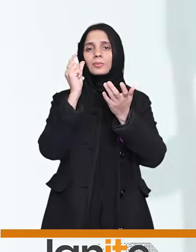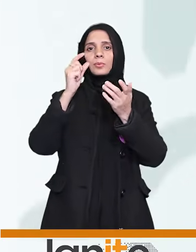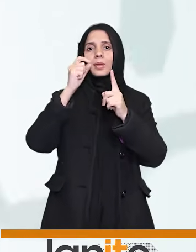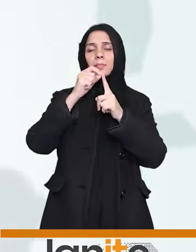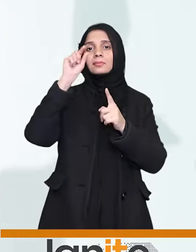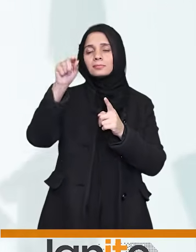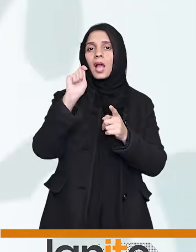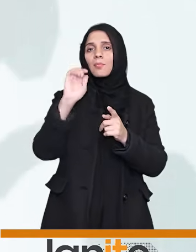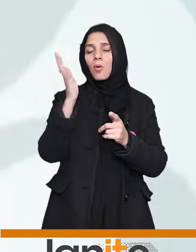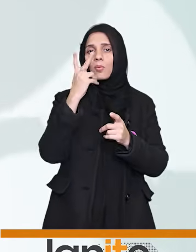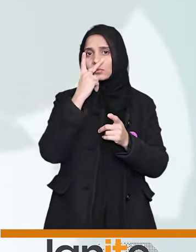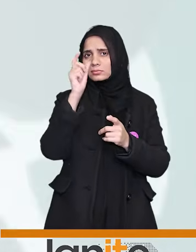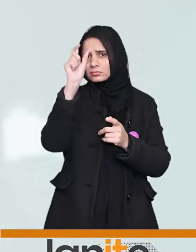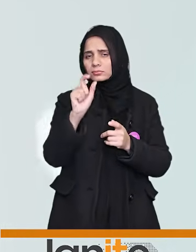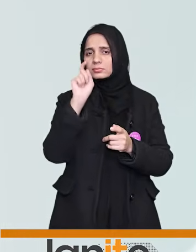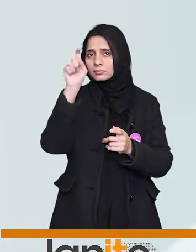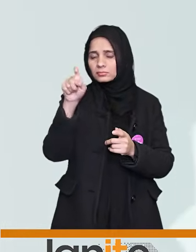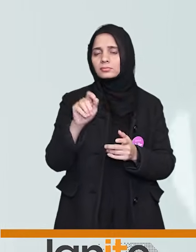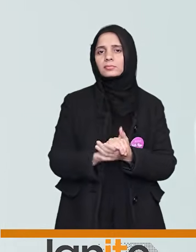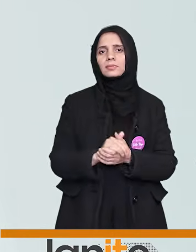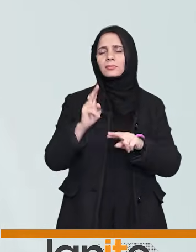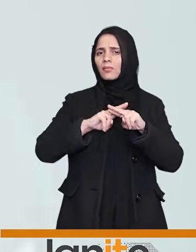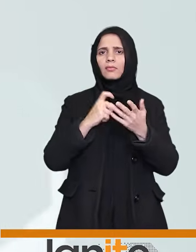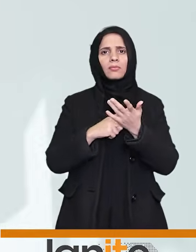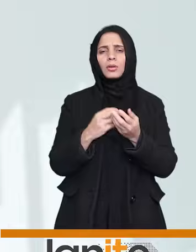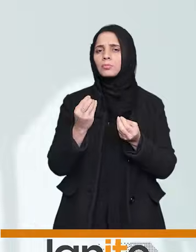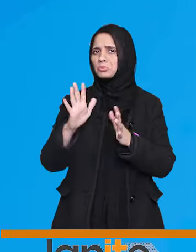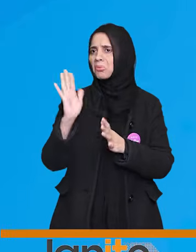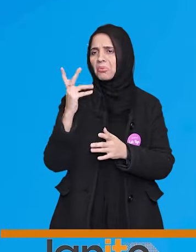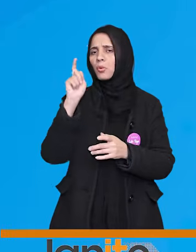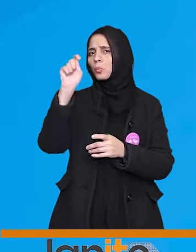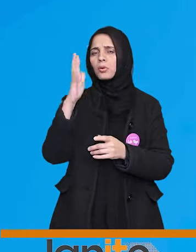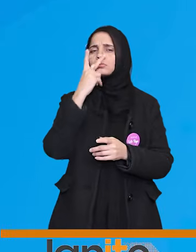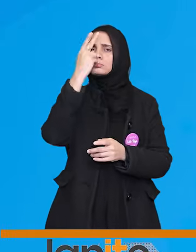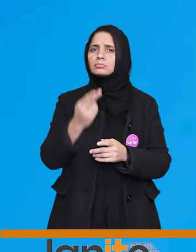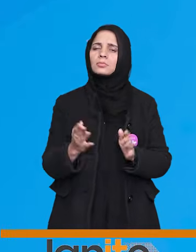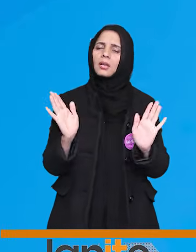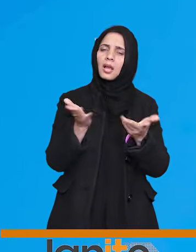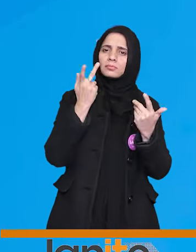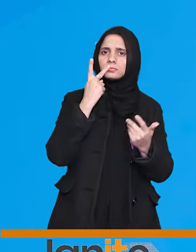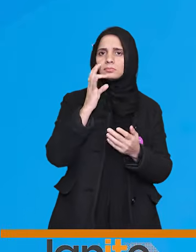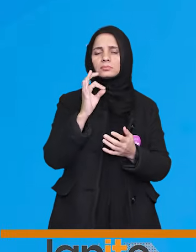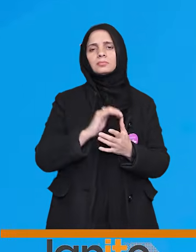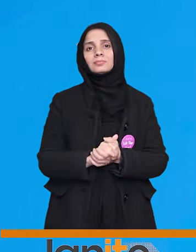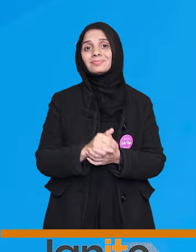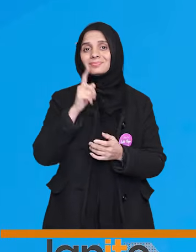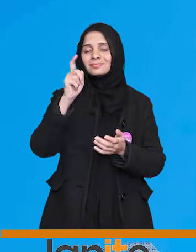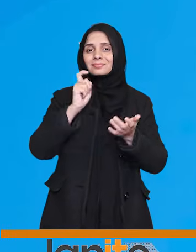on Freelancer you will see all the categories without signing up. But before that, another good thing is that if you click on ‘sign up’